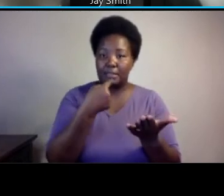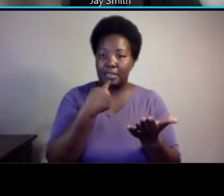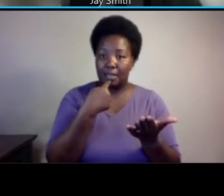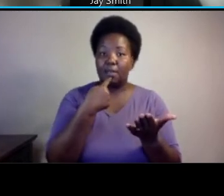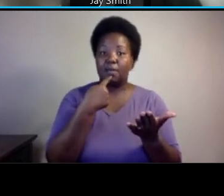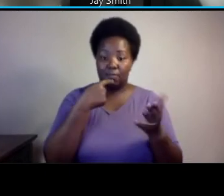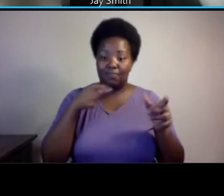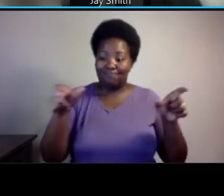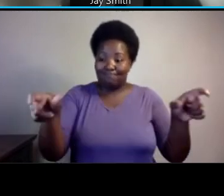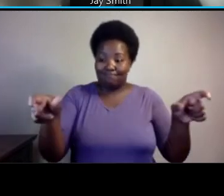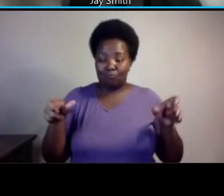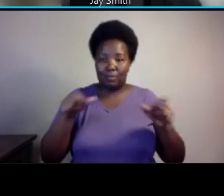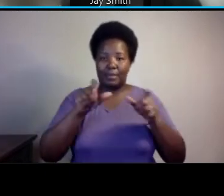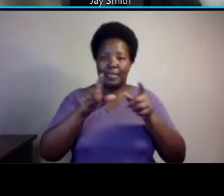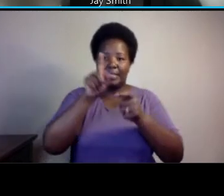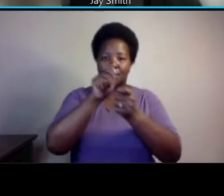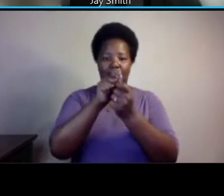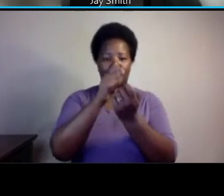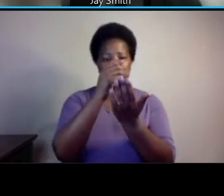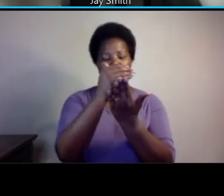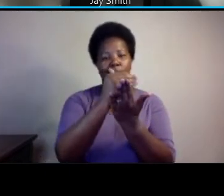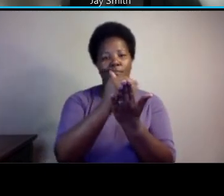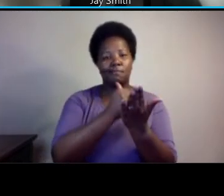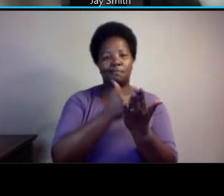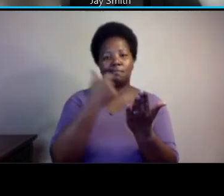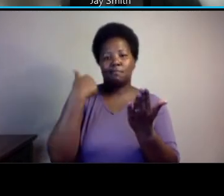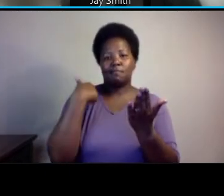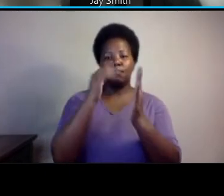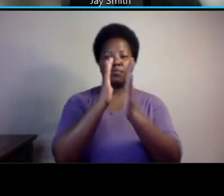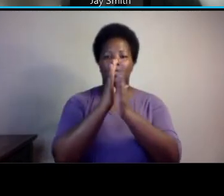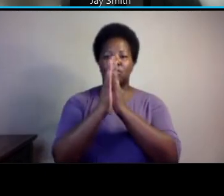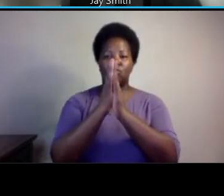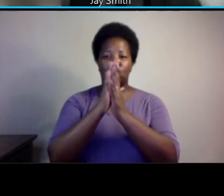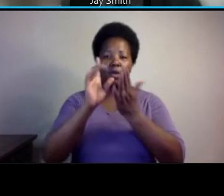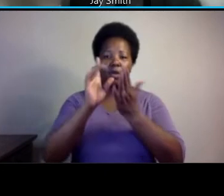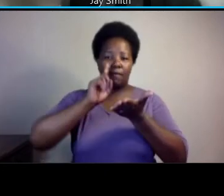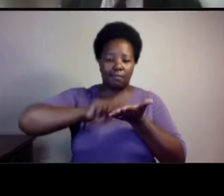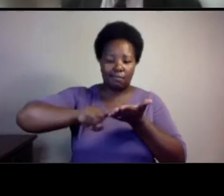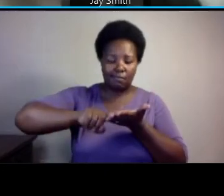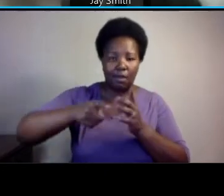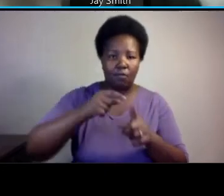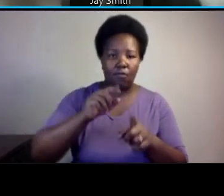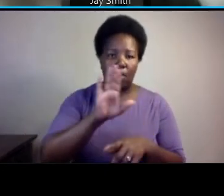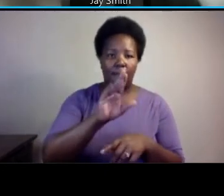by our traffic studies and are approved by nepa so we you can't really reduce the lanes